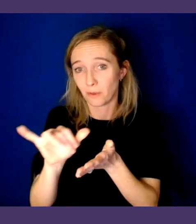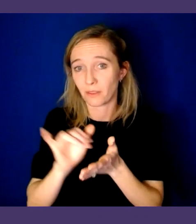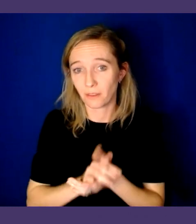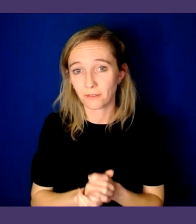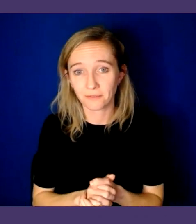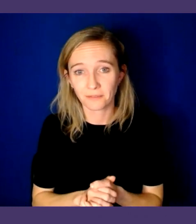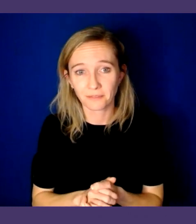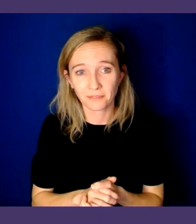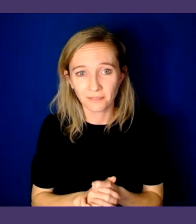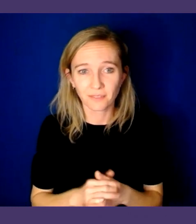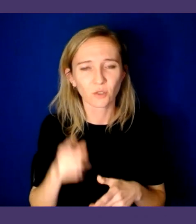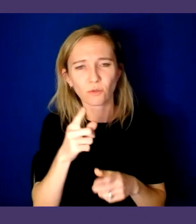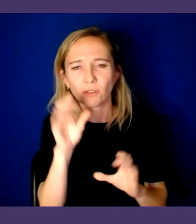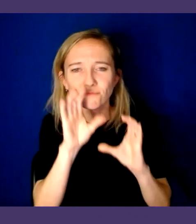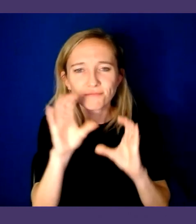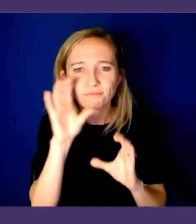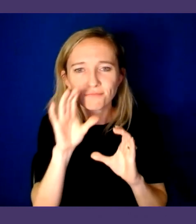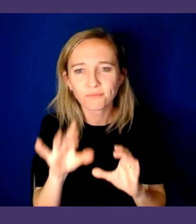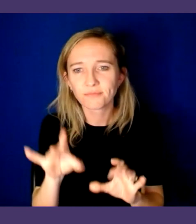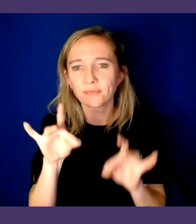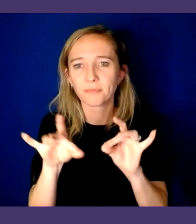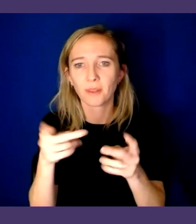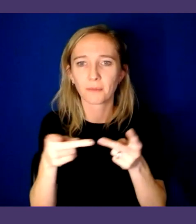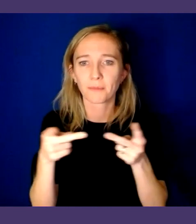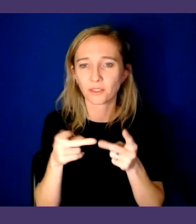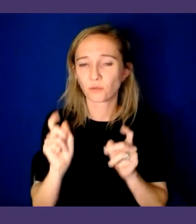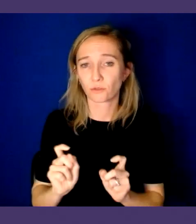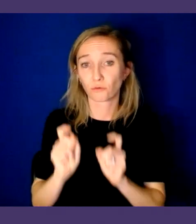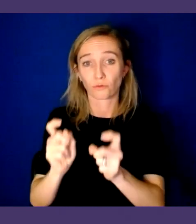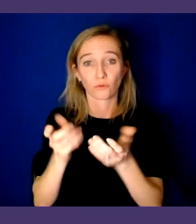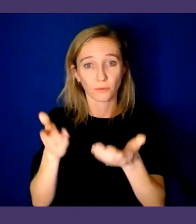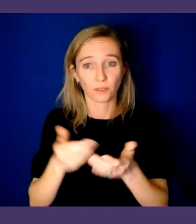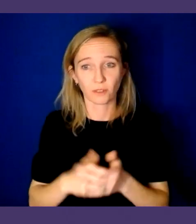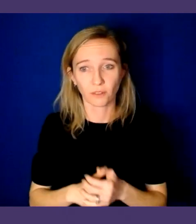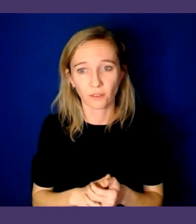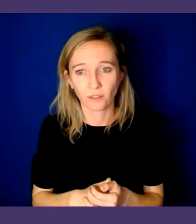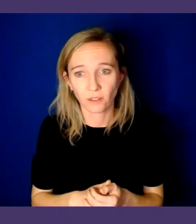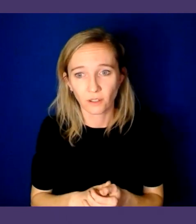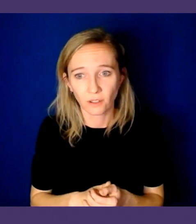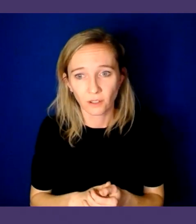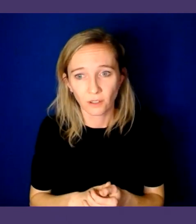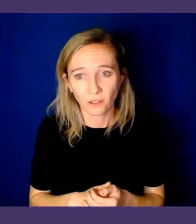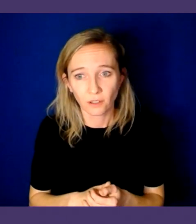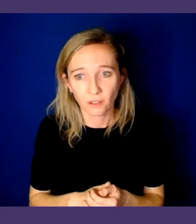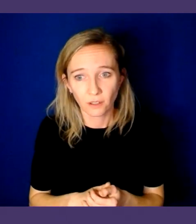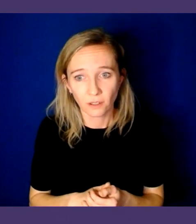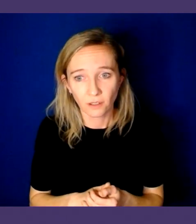out places that you could contribute there. Then finally, I would encourage you to